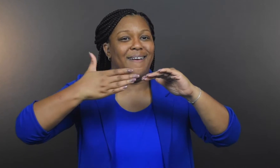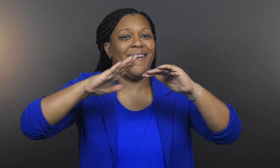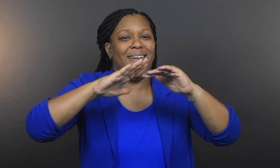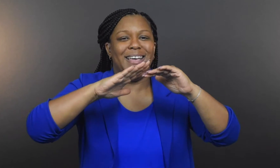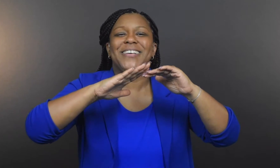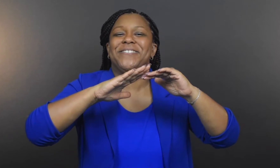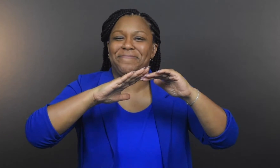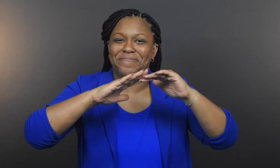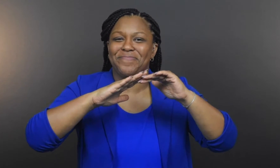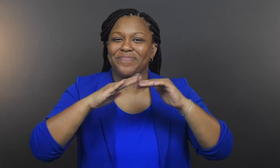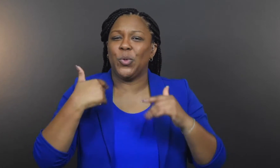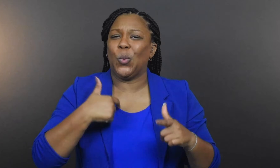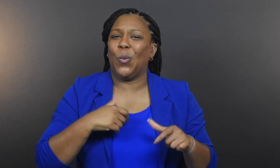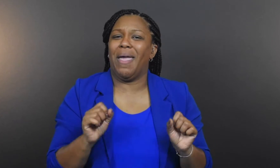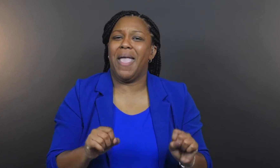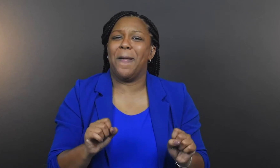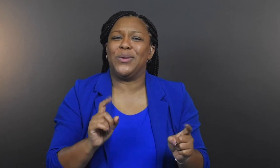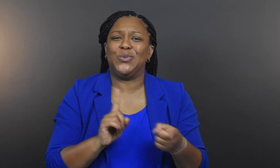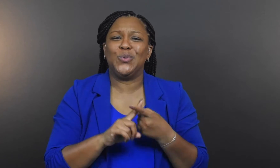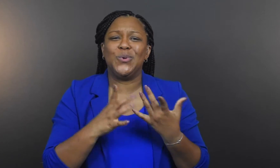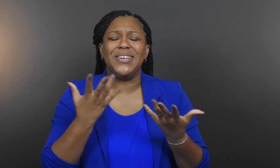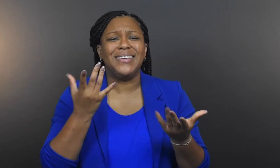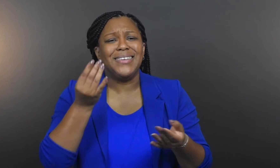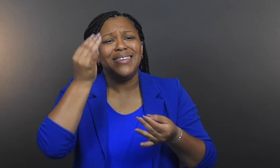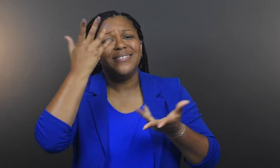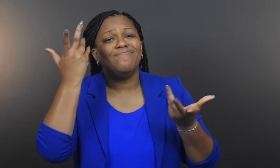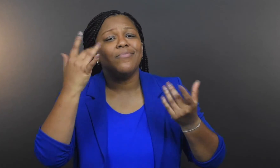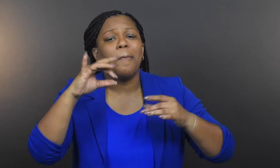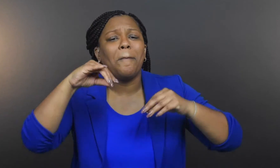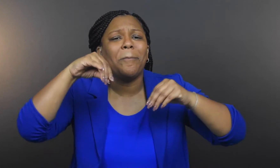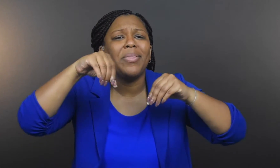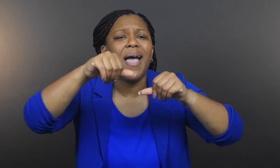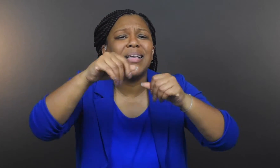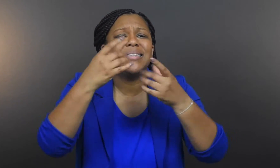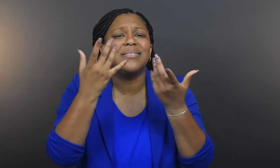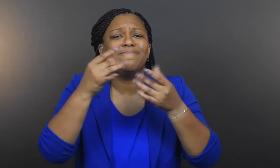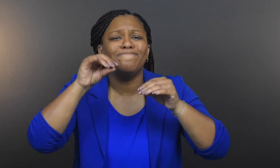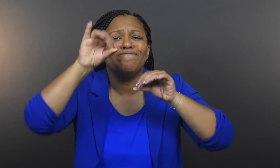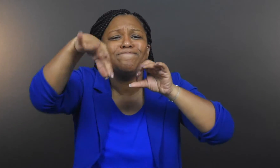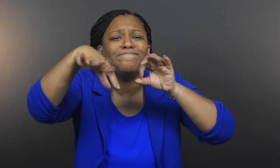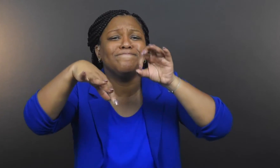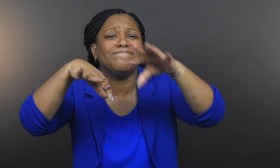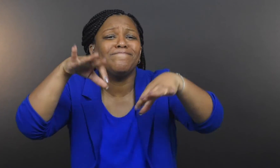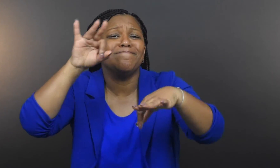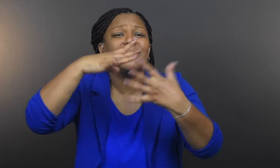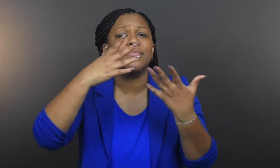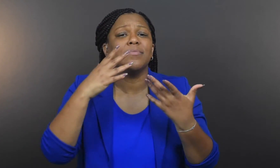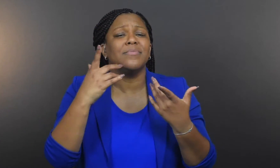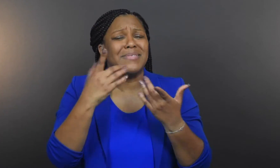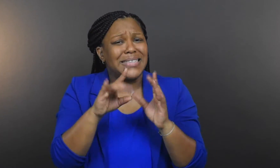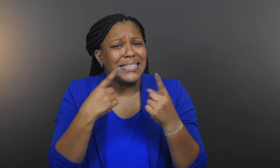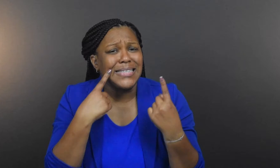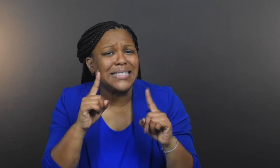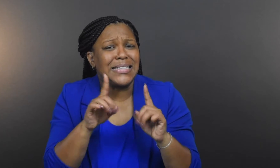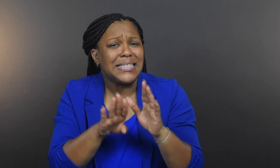We were able to plant the seeds for momentum, and then they picked up the ball and took